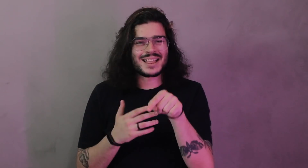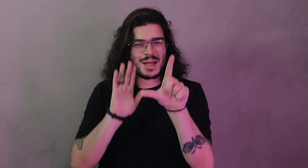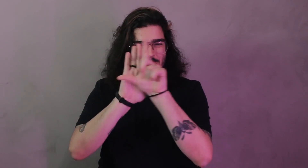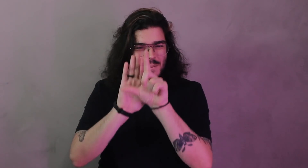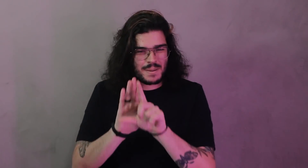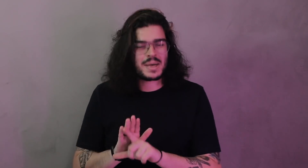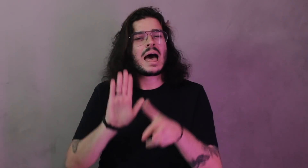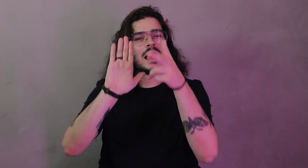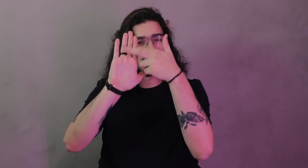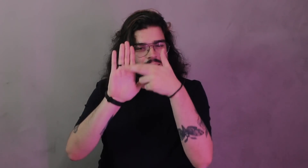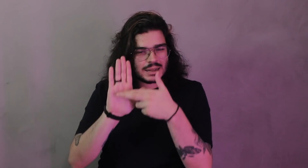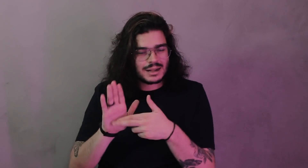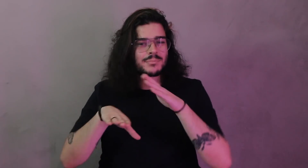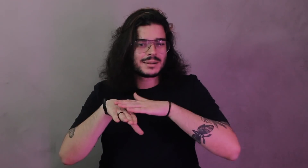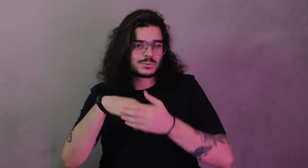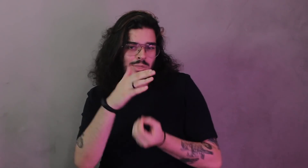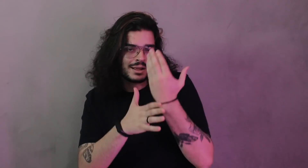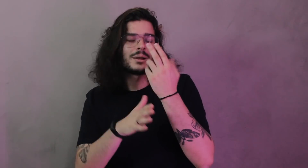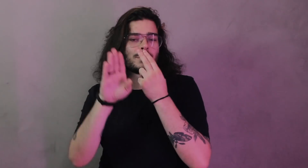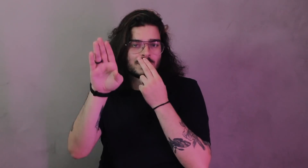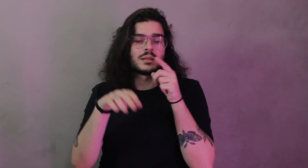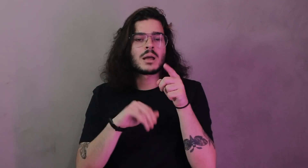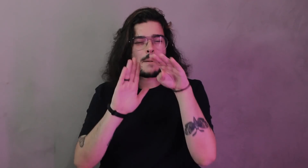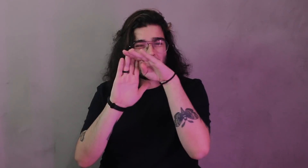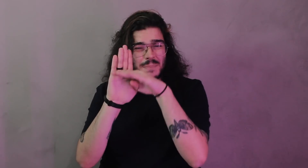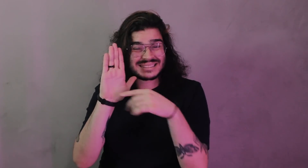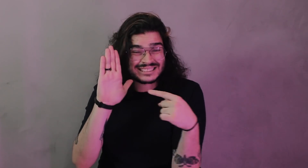These Nazi laws and regulations